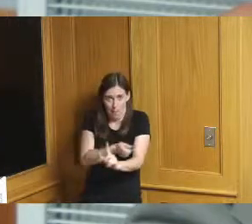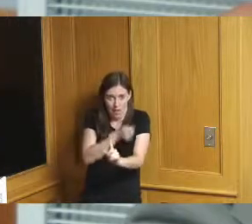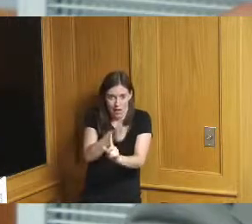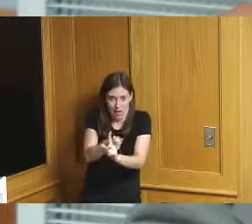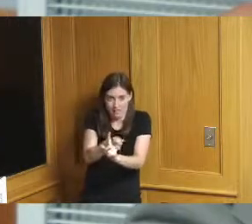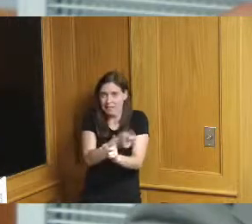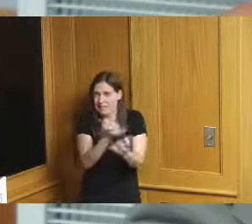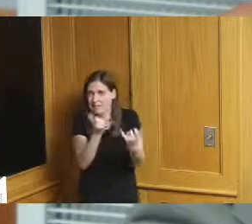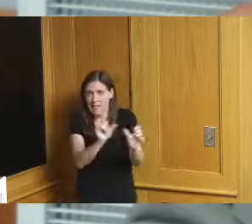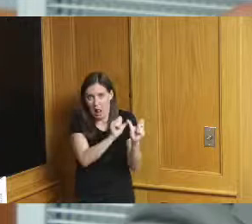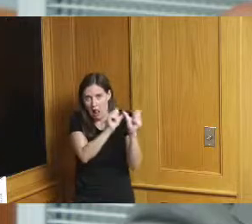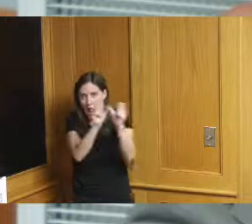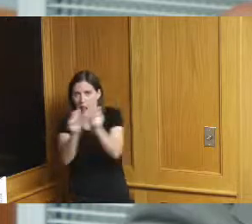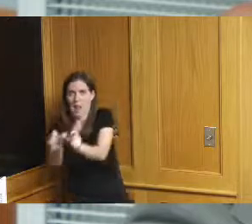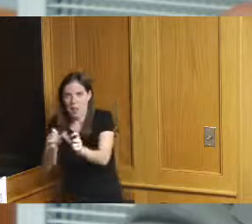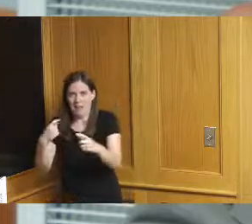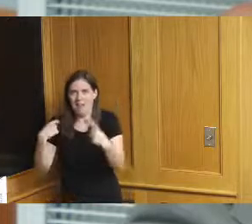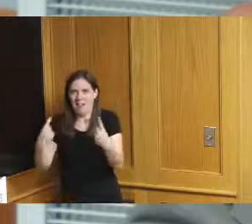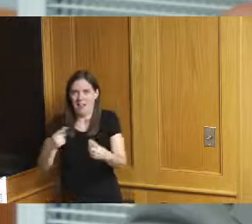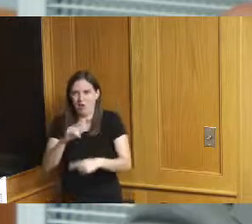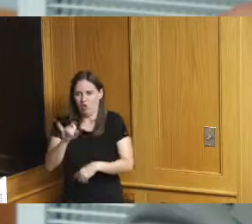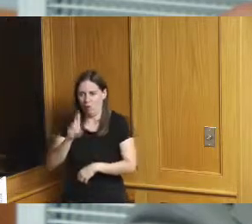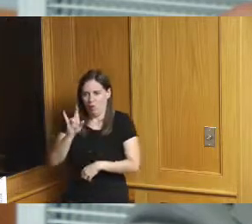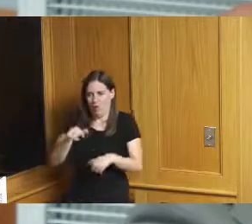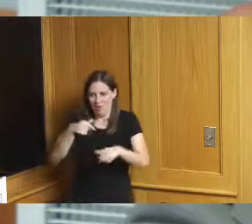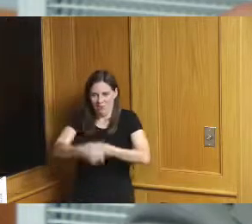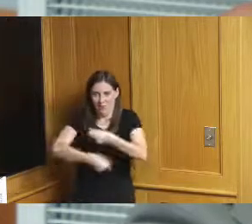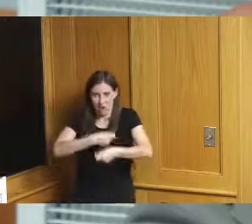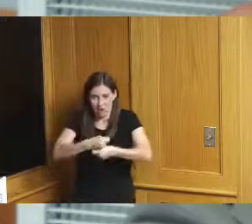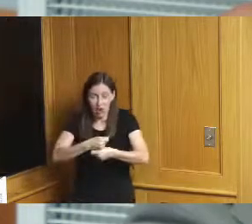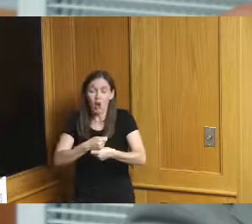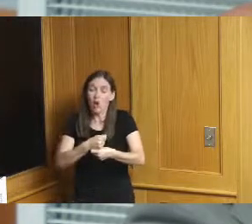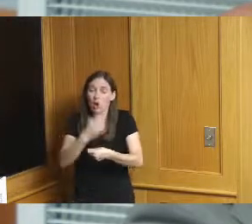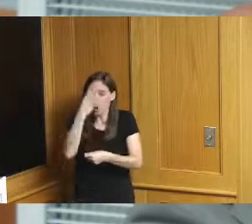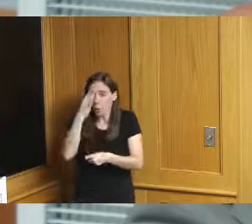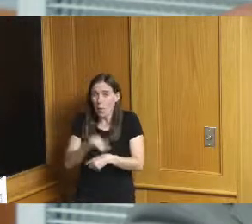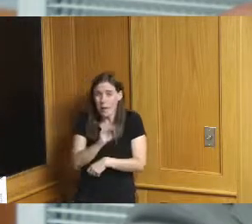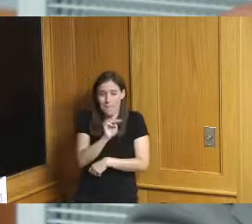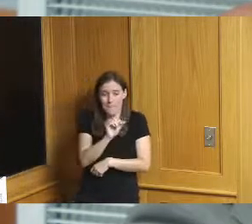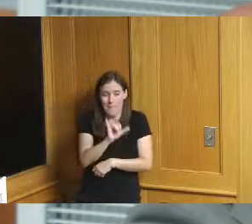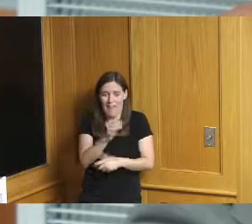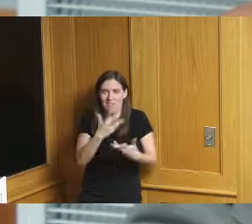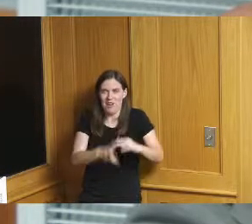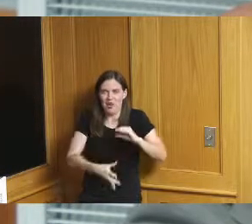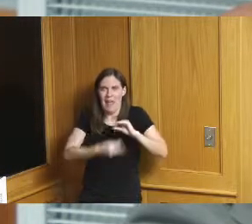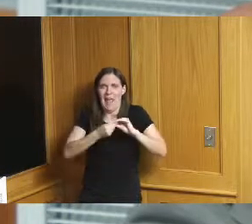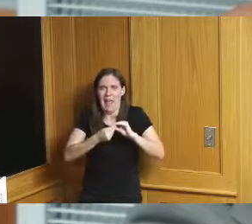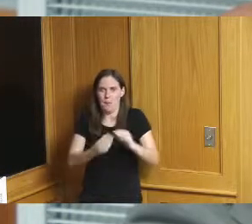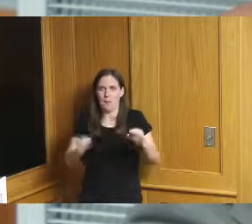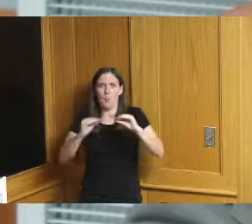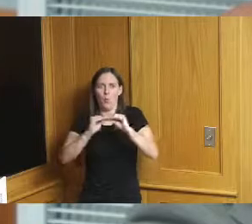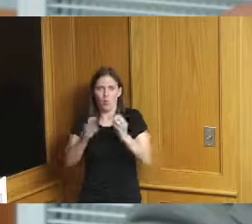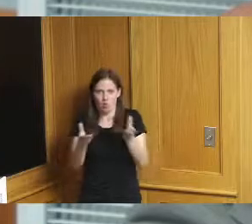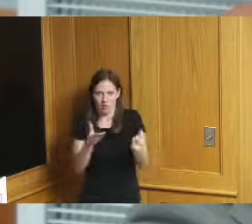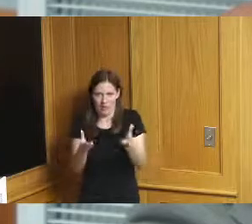in may of this year we added additional service to the community well and you've also added